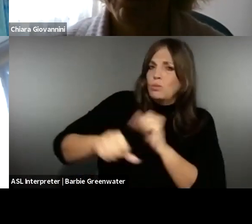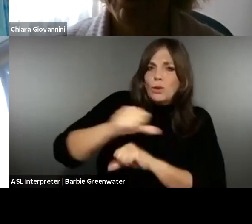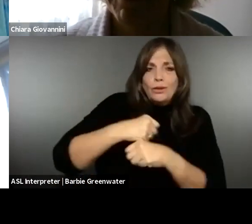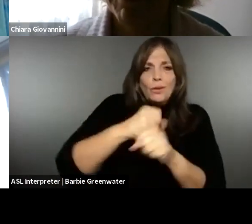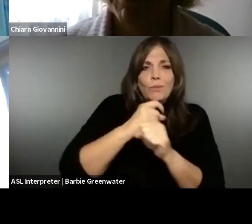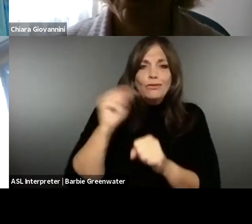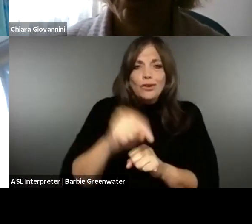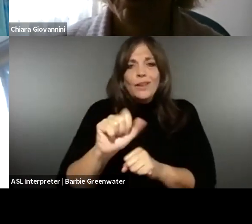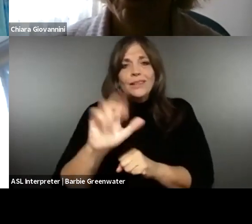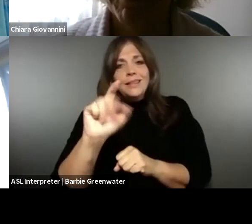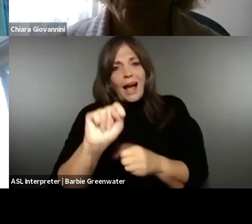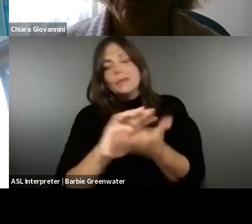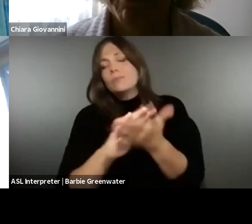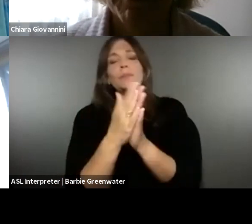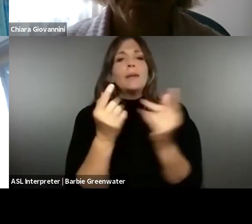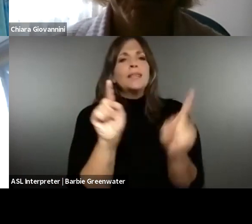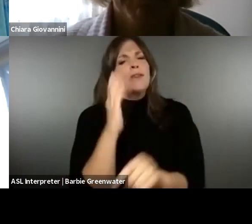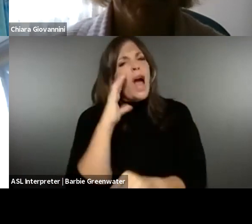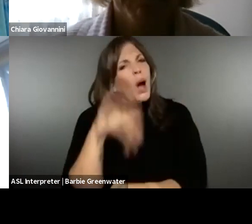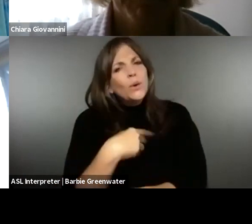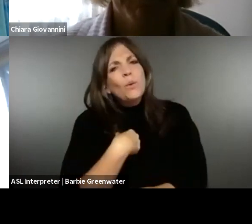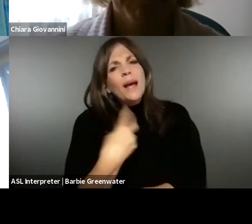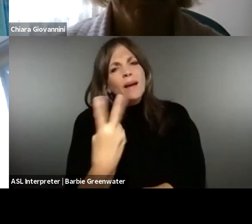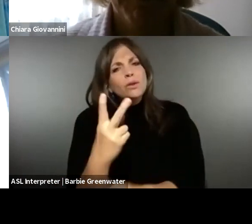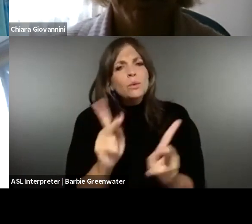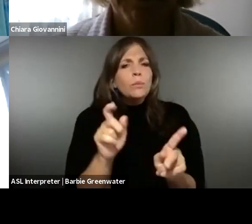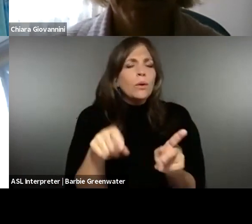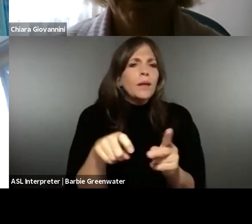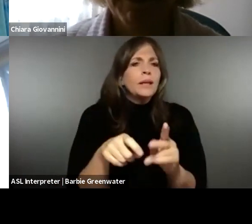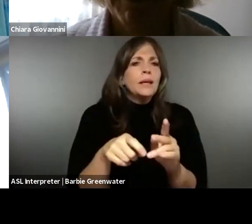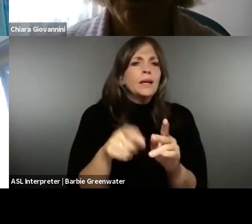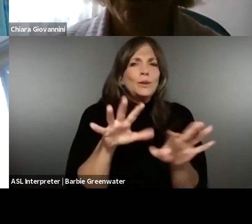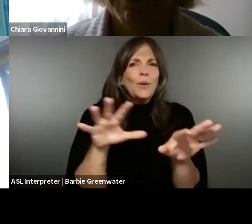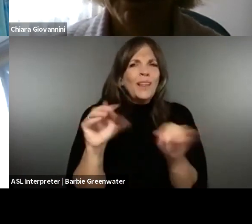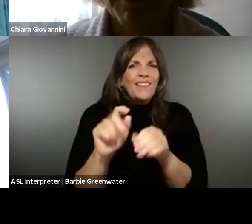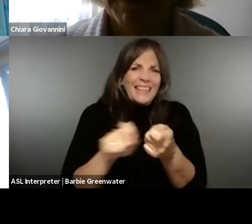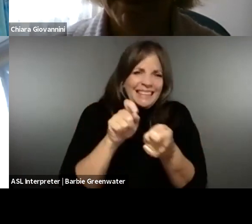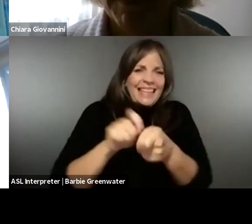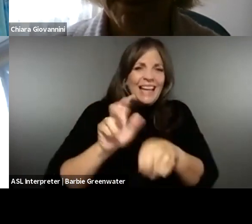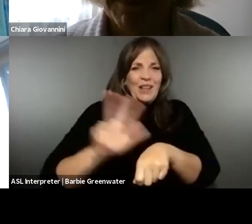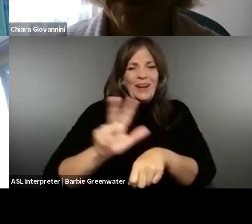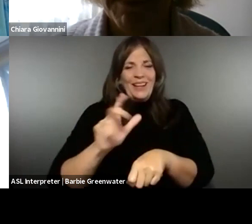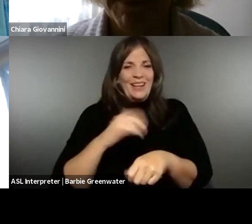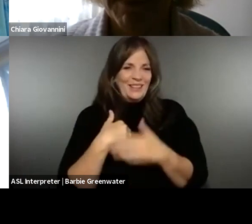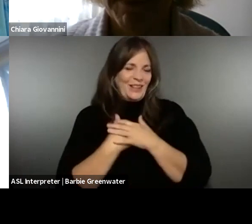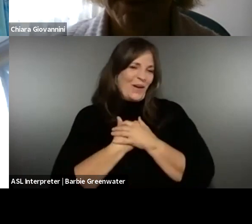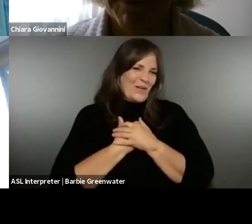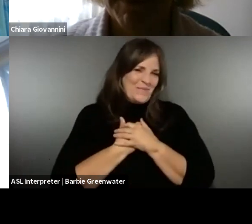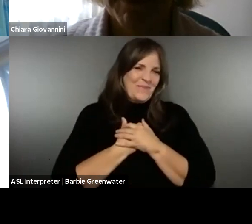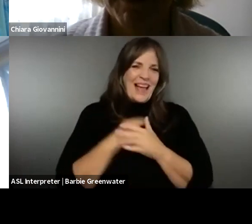Feedback is truly a gift and we can, sort of everyone can support each other in making sure that the Act becomes successful.